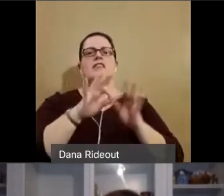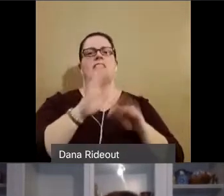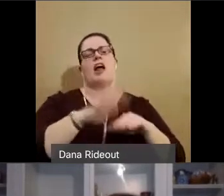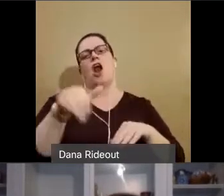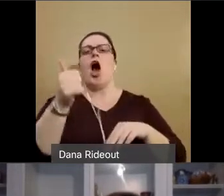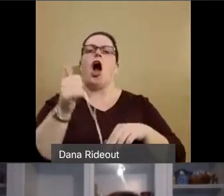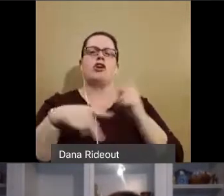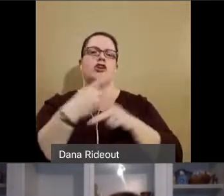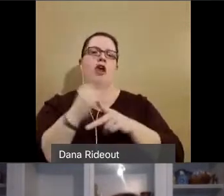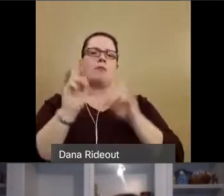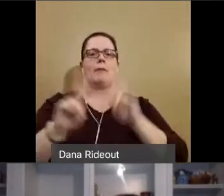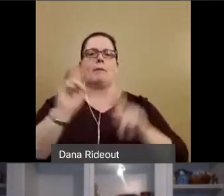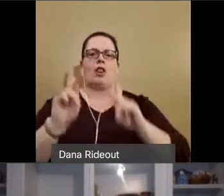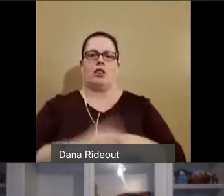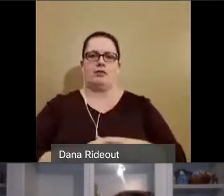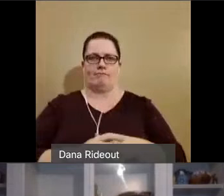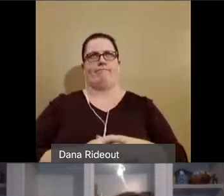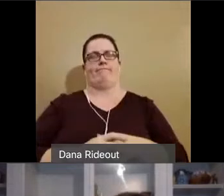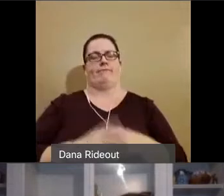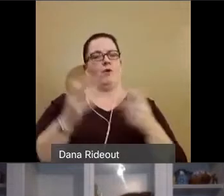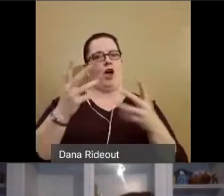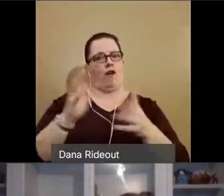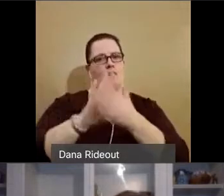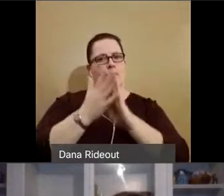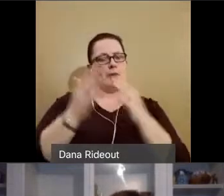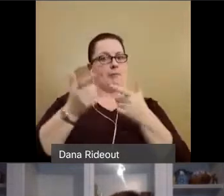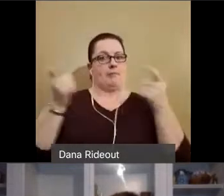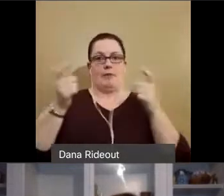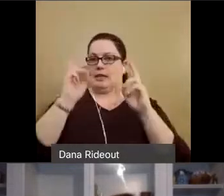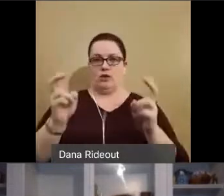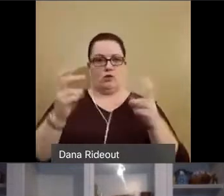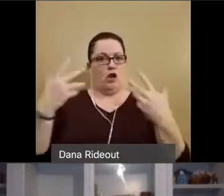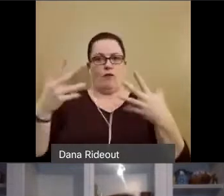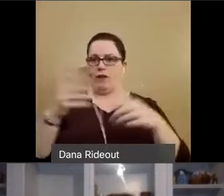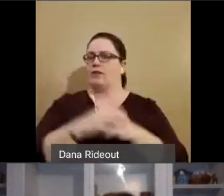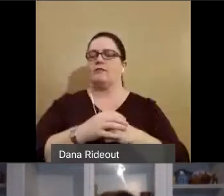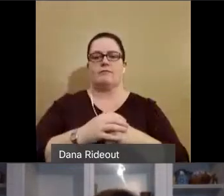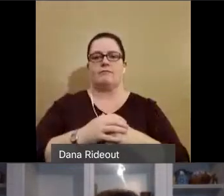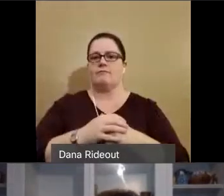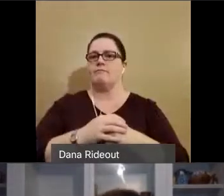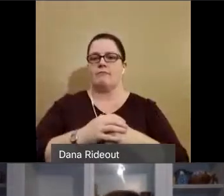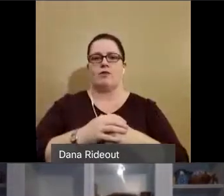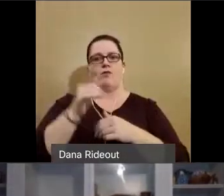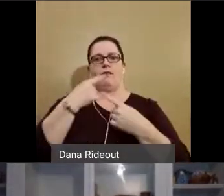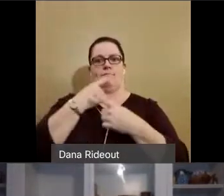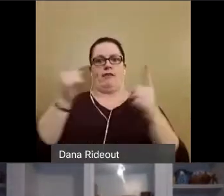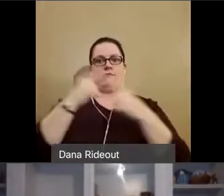So, there's already becoming really loaded issues already starting and, I mean, this is these announcements have just happened right?